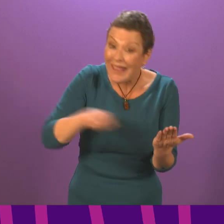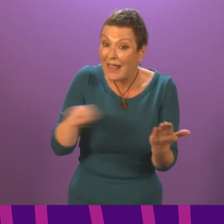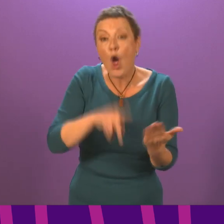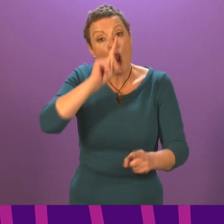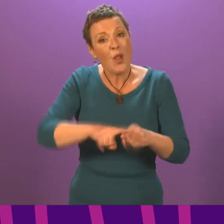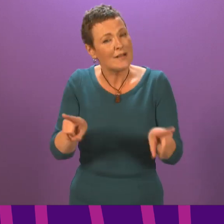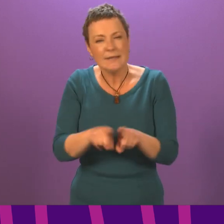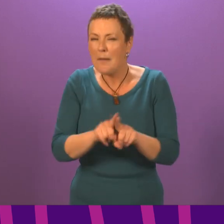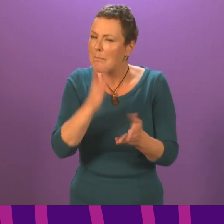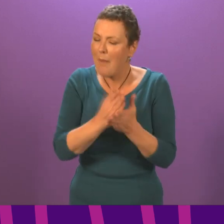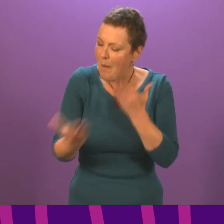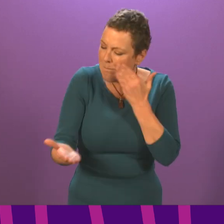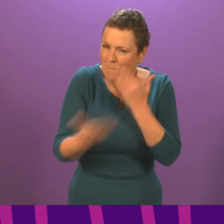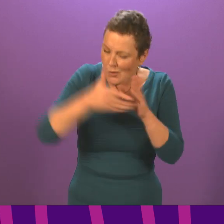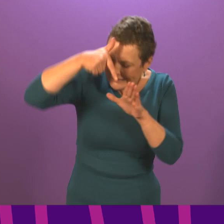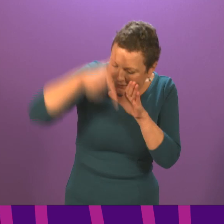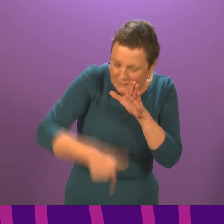the wider context in order to try to get decisions right.